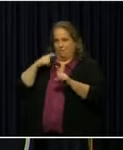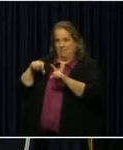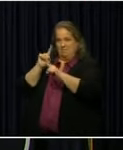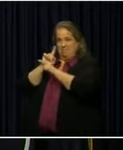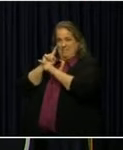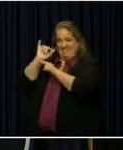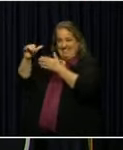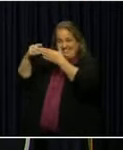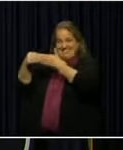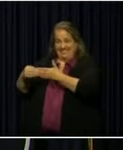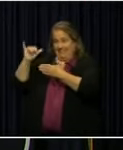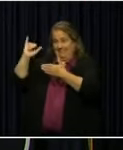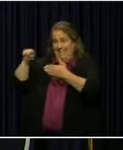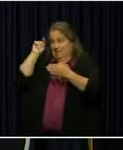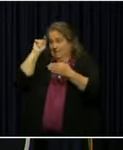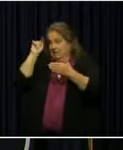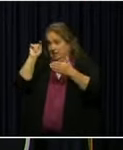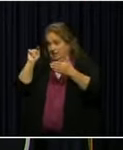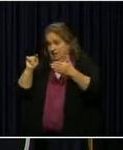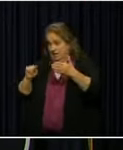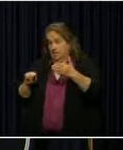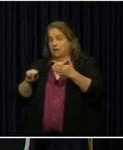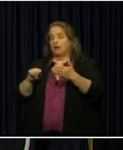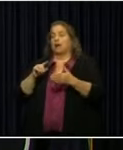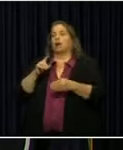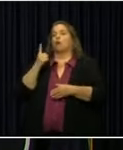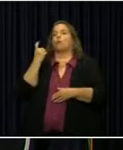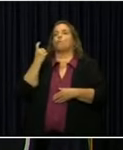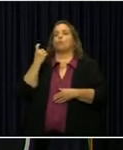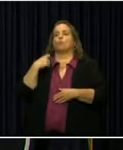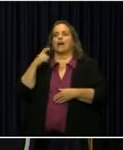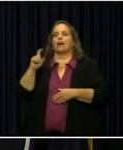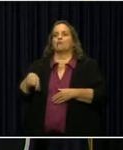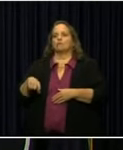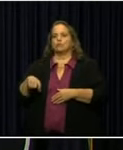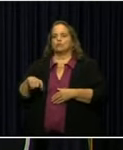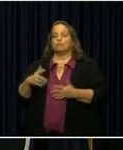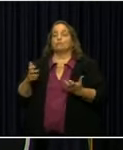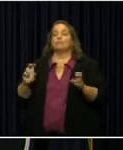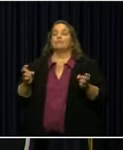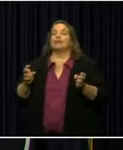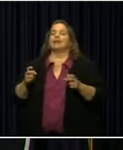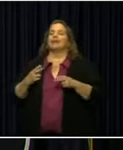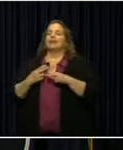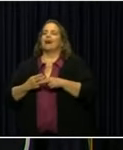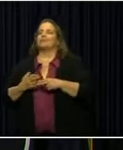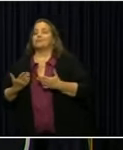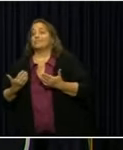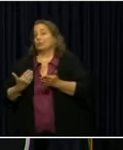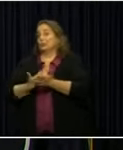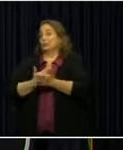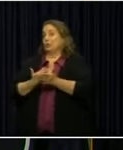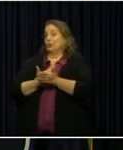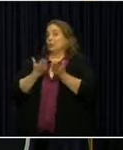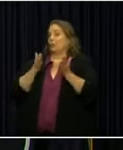GOT TO MEET THOSE METRICS BEFORE WE CAN MOVE INTO PHASE ONE OR THE FIRST STEPS OF REOPENING THE